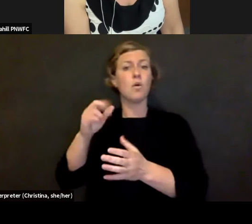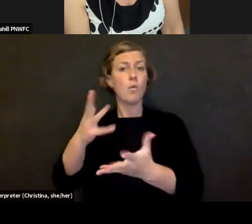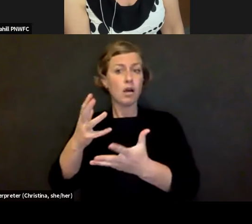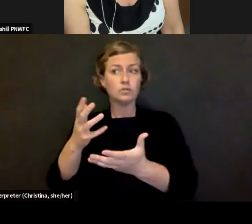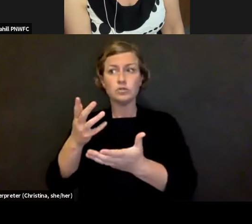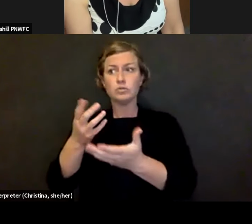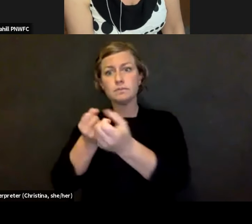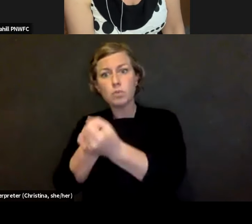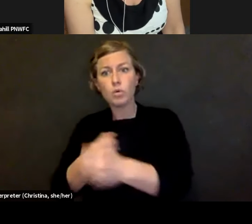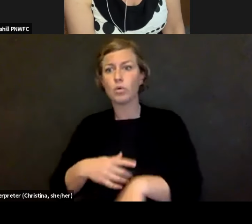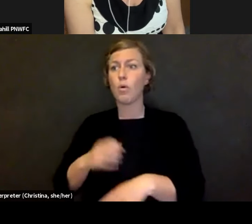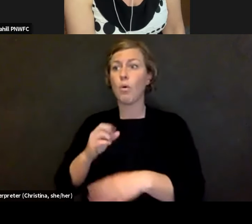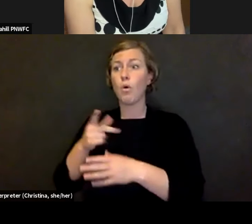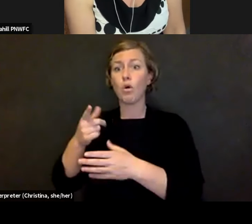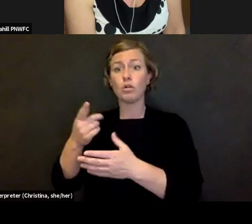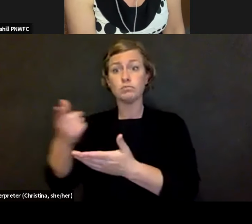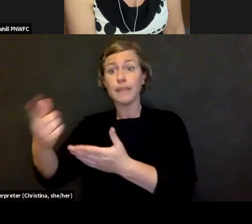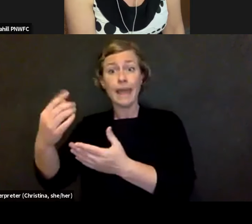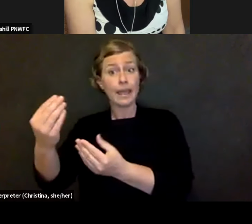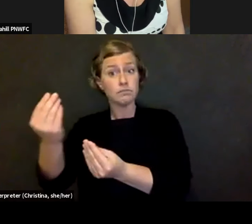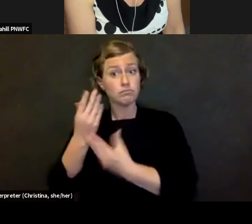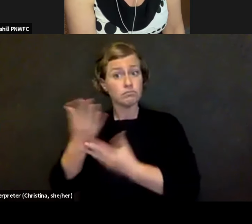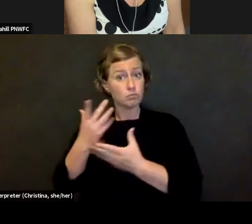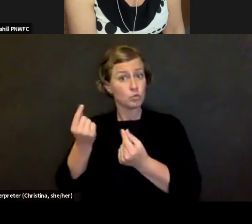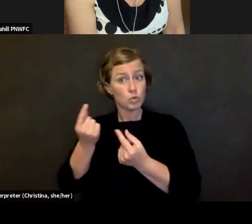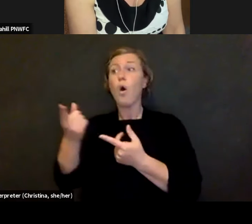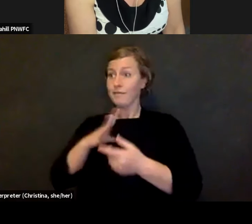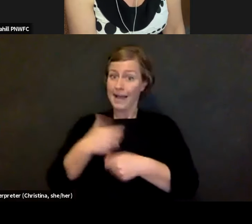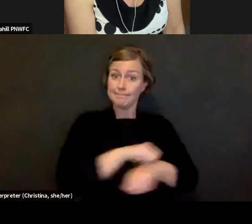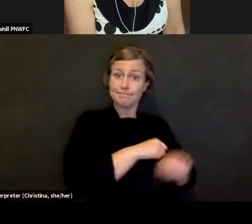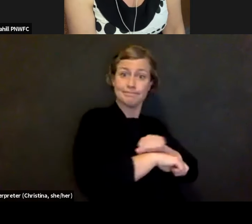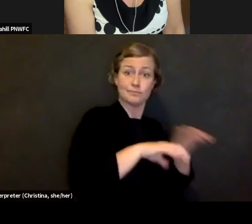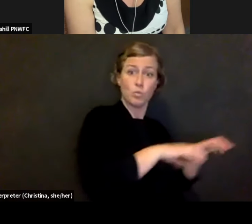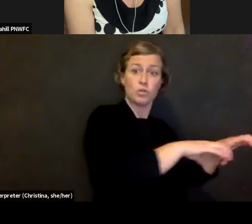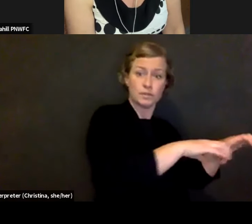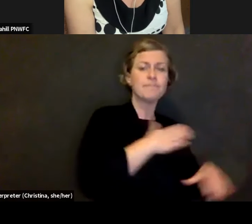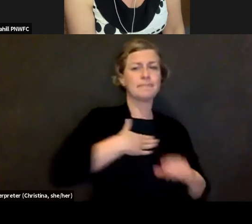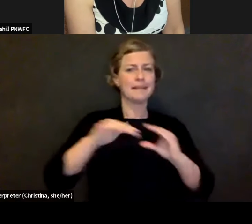with families who lost loved ones to police violence or working for them on